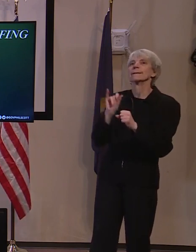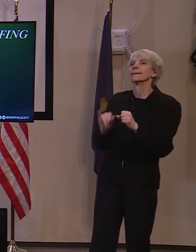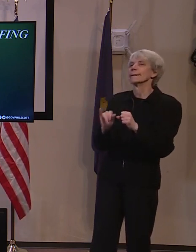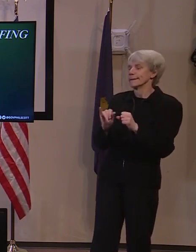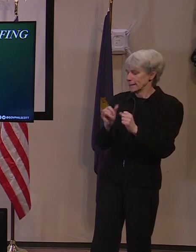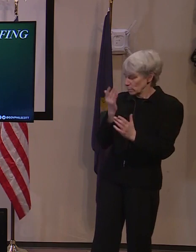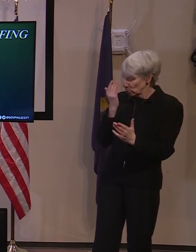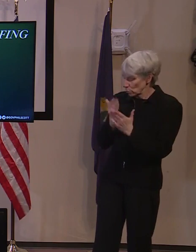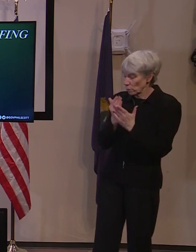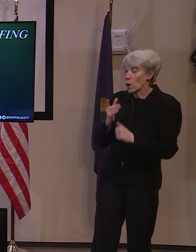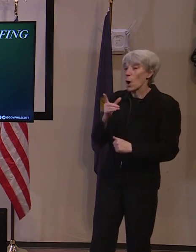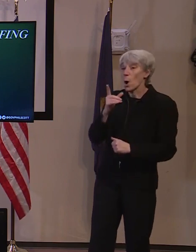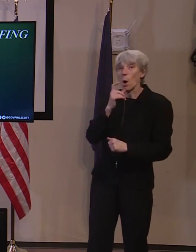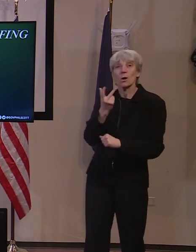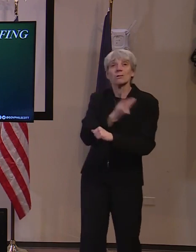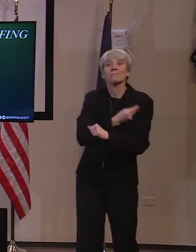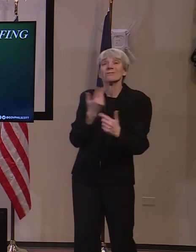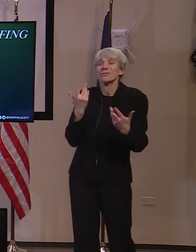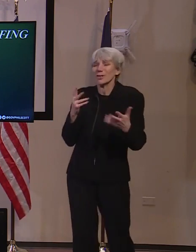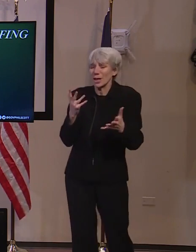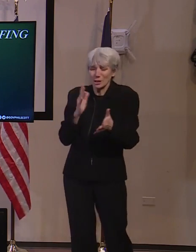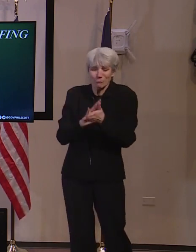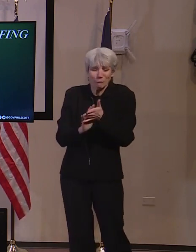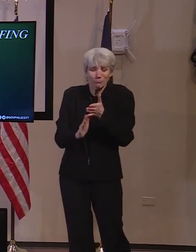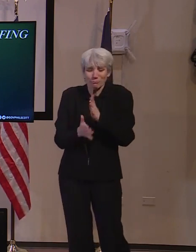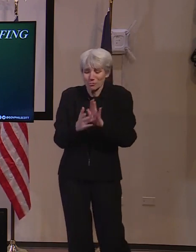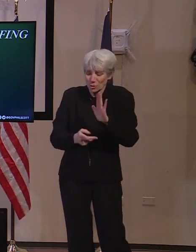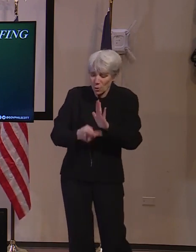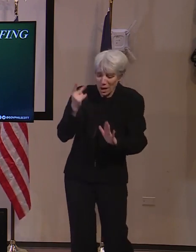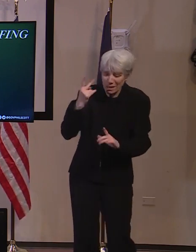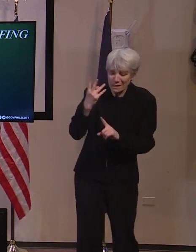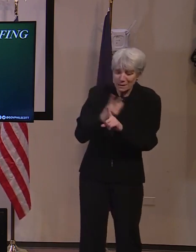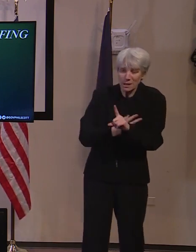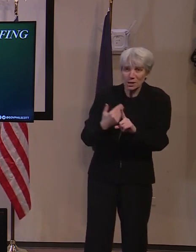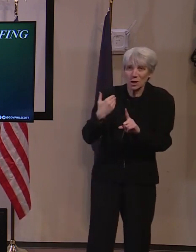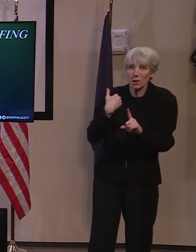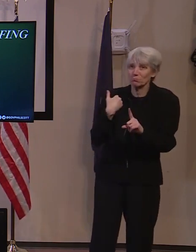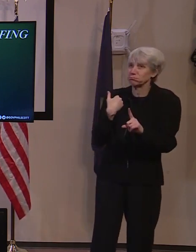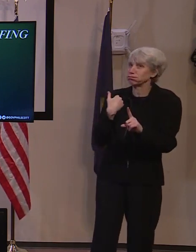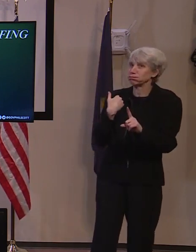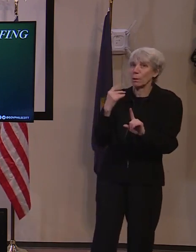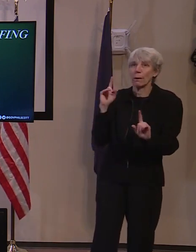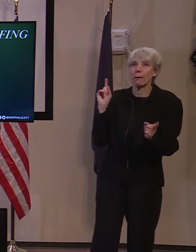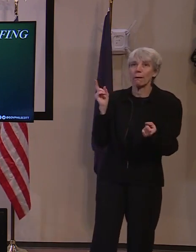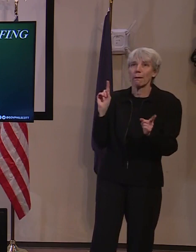infection if you've only had a two dose series and that a third vaccine dose